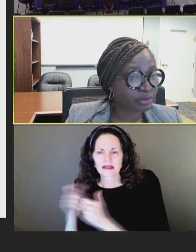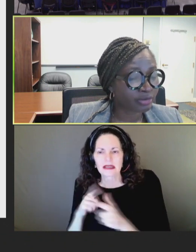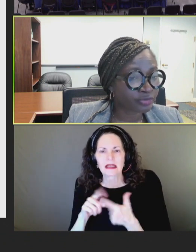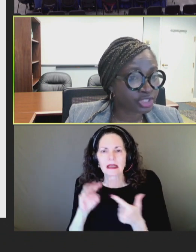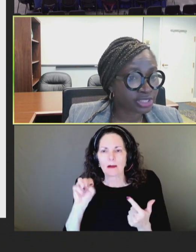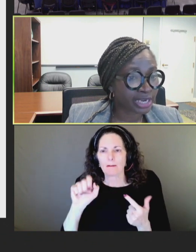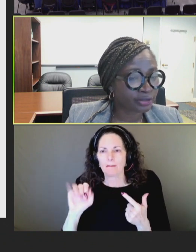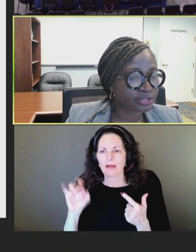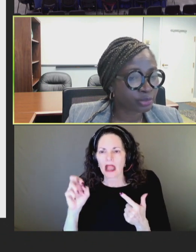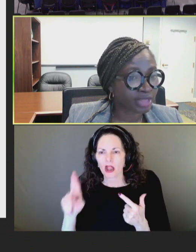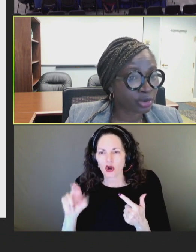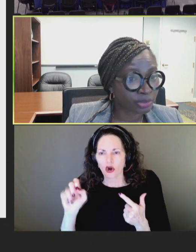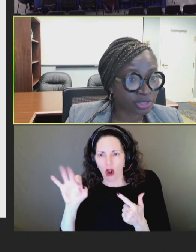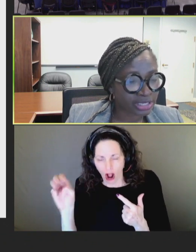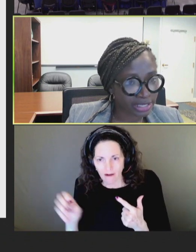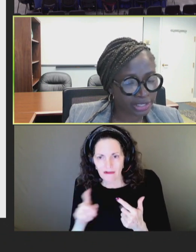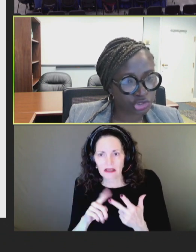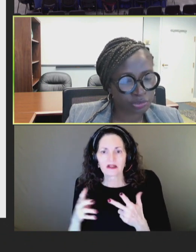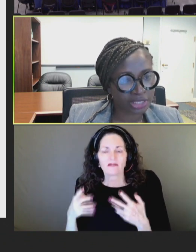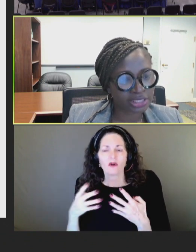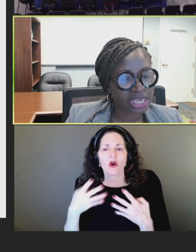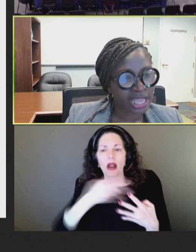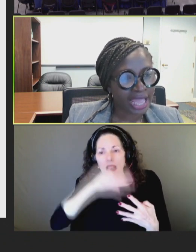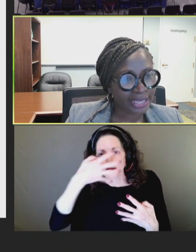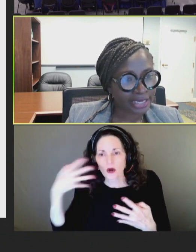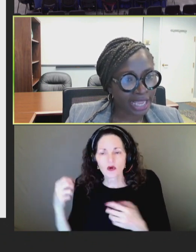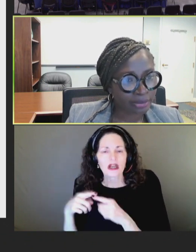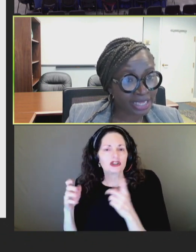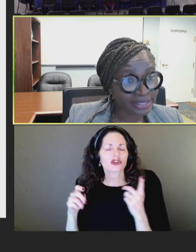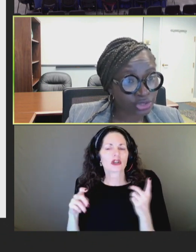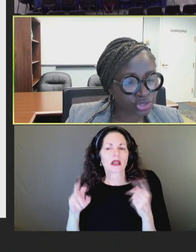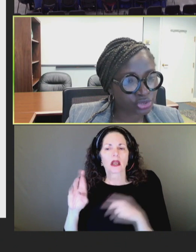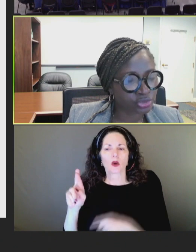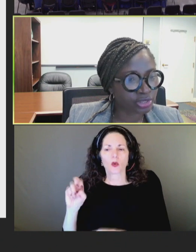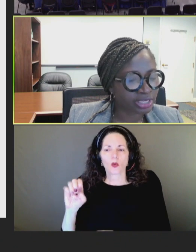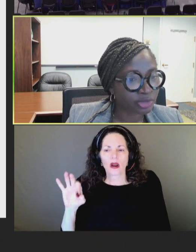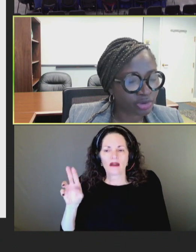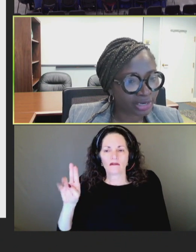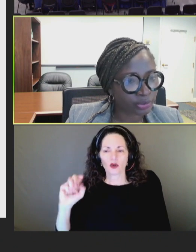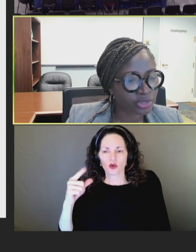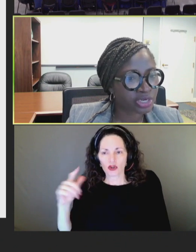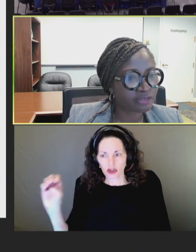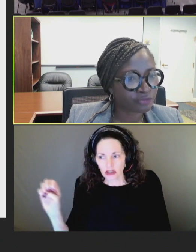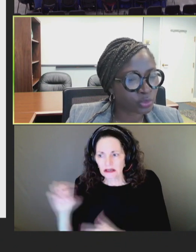and Refugee helped with our community engagement and messaging to the immigrant community folks